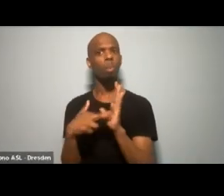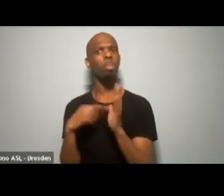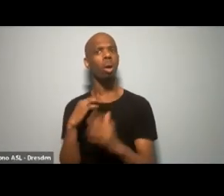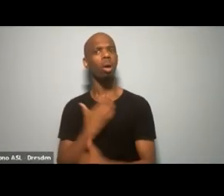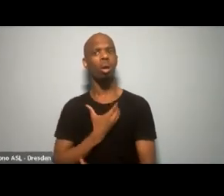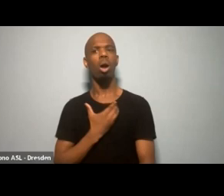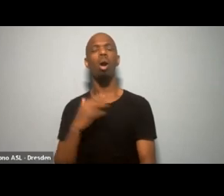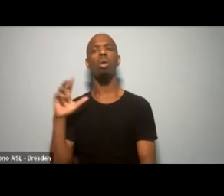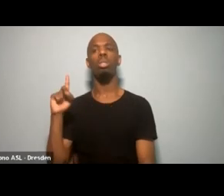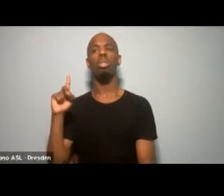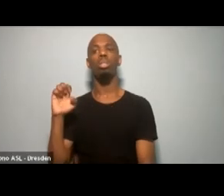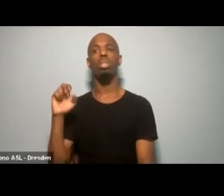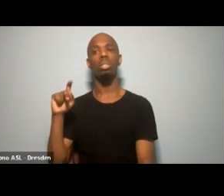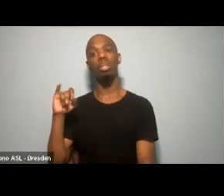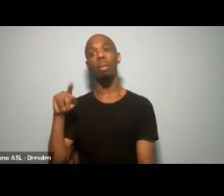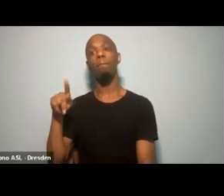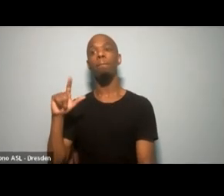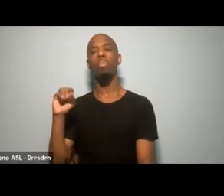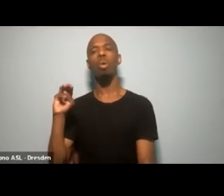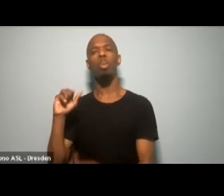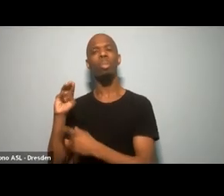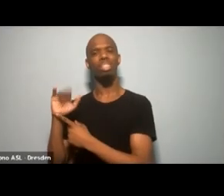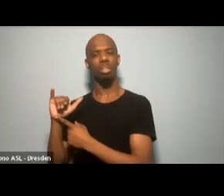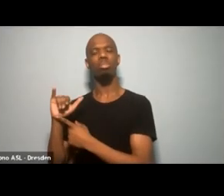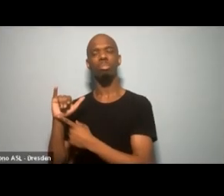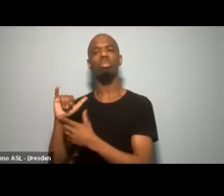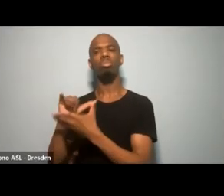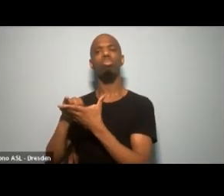The continued existence of the National Theater